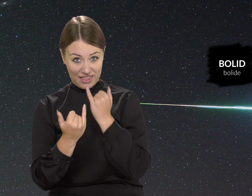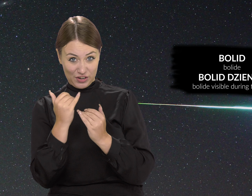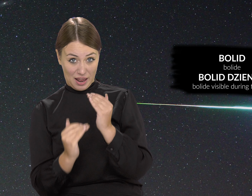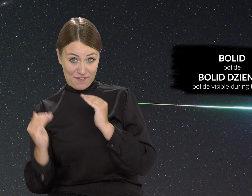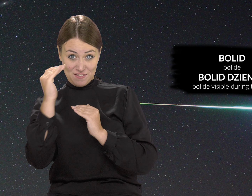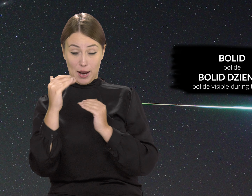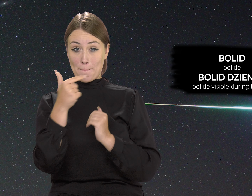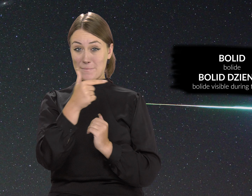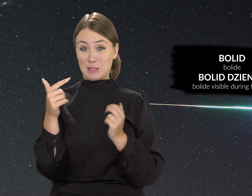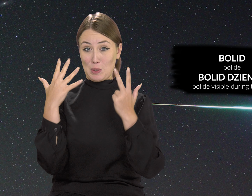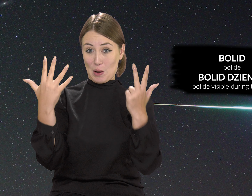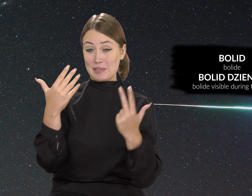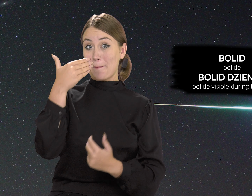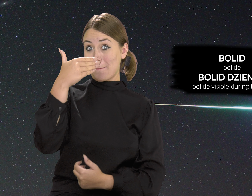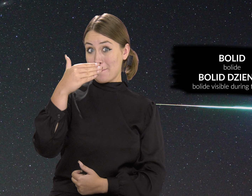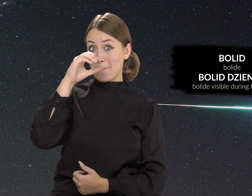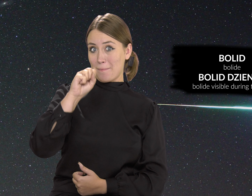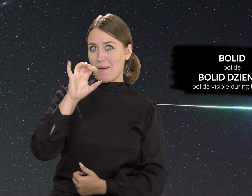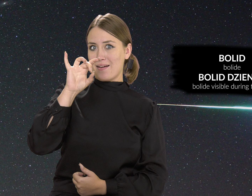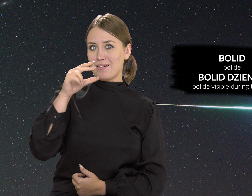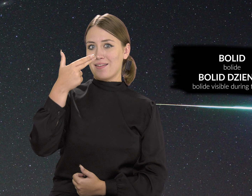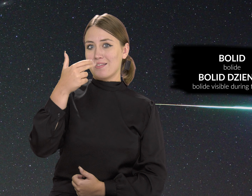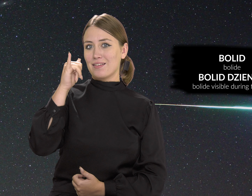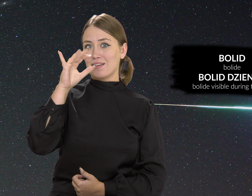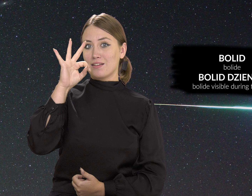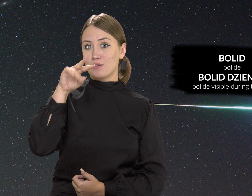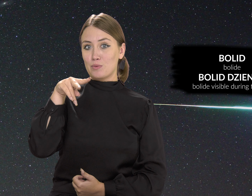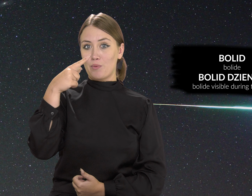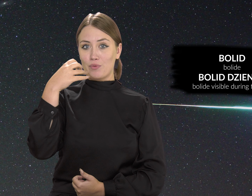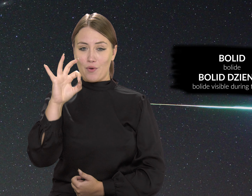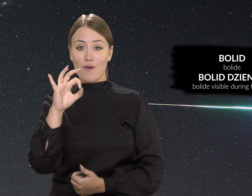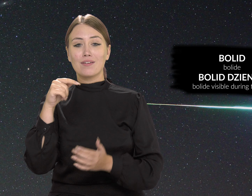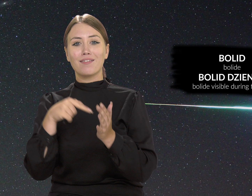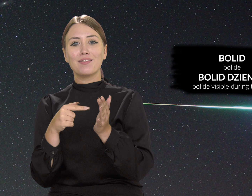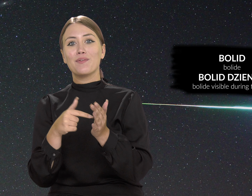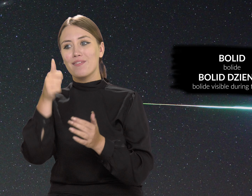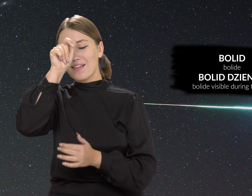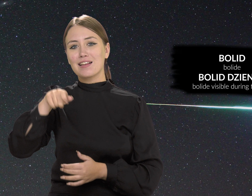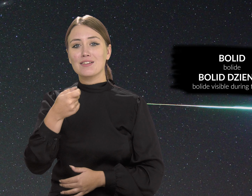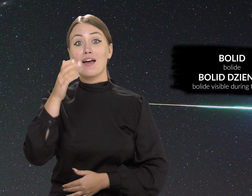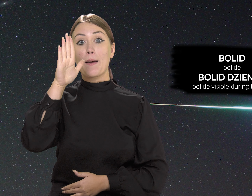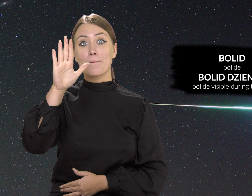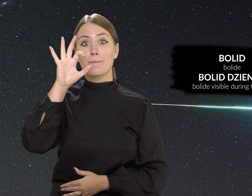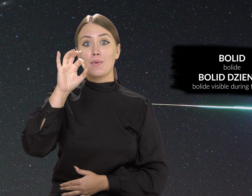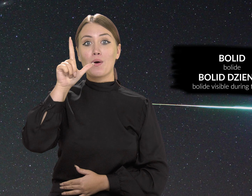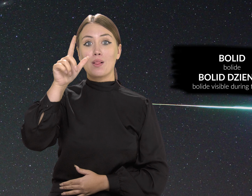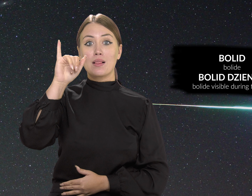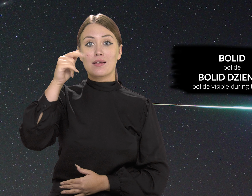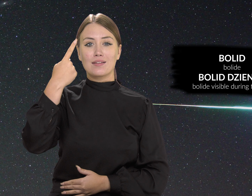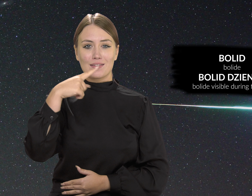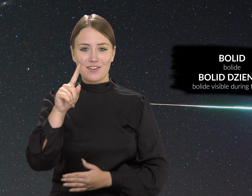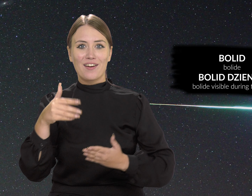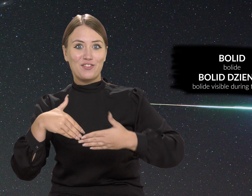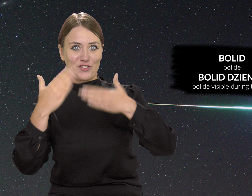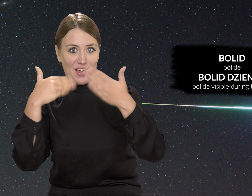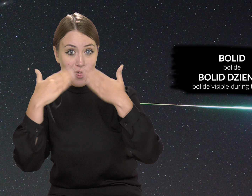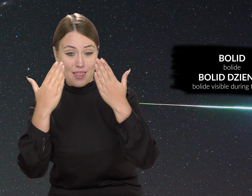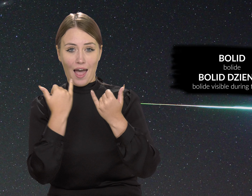Above minus 8 magnitude, it is called a daytime bolide,